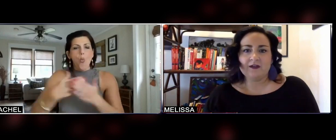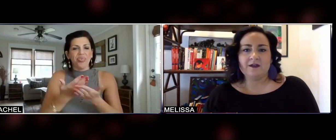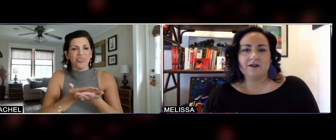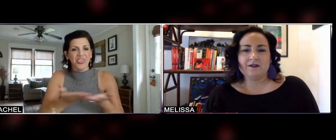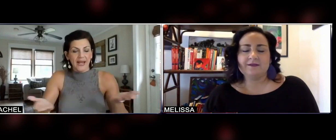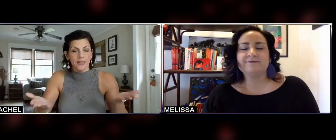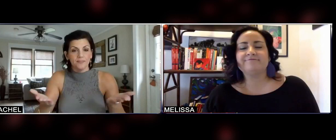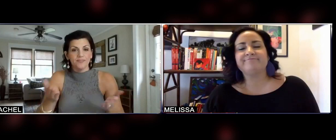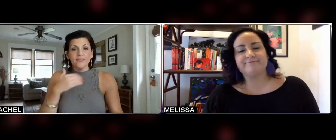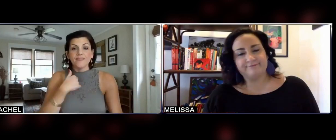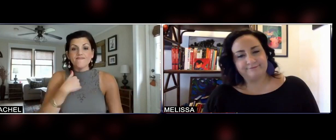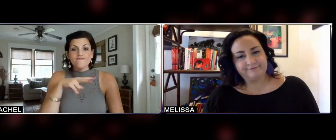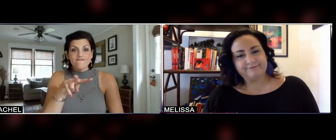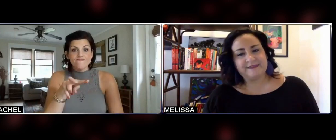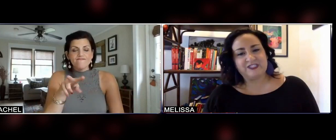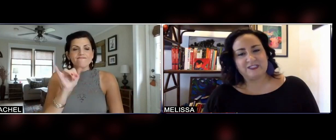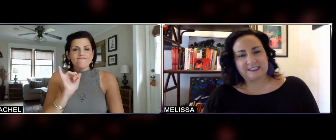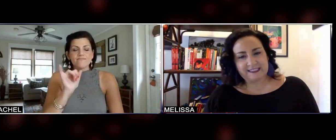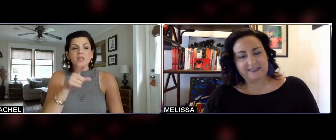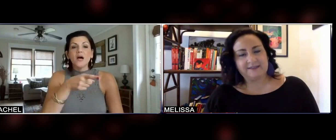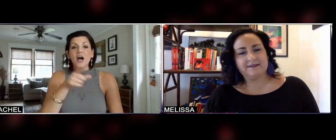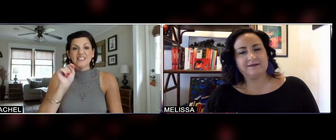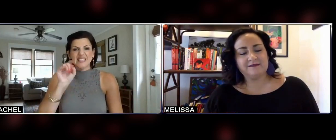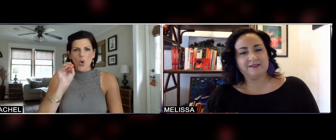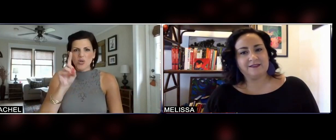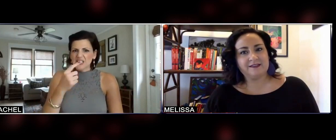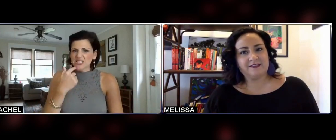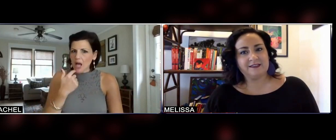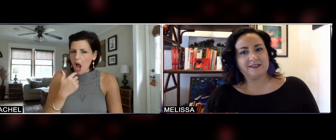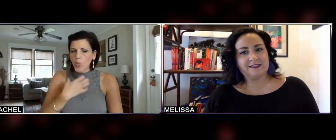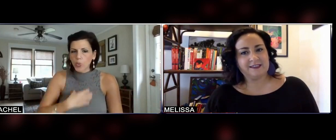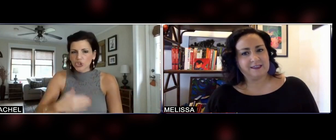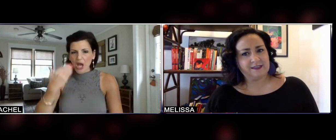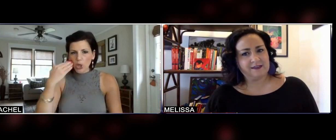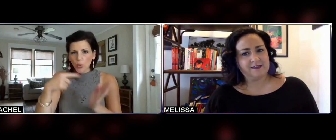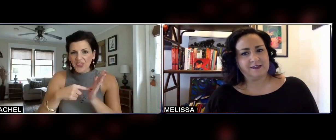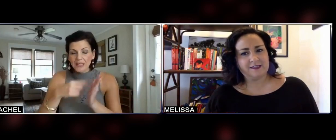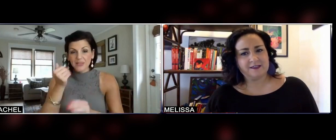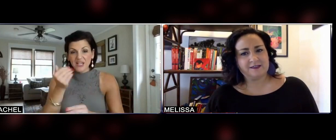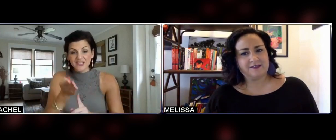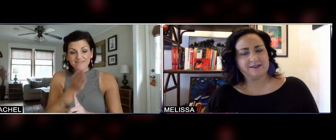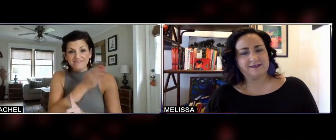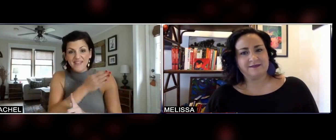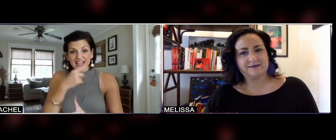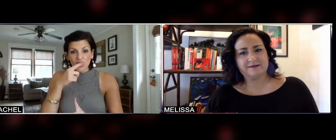the deaf professional then the administration backed off and dropped the whole thing. The T.O.D. said that she wished she knew all this beforehand